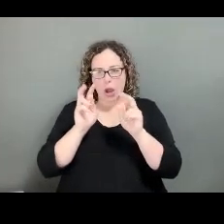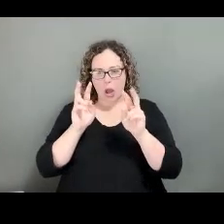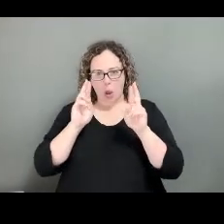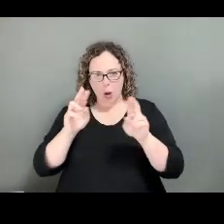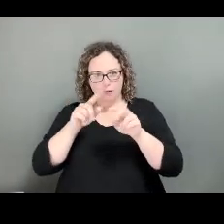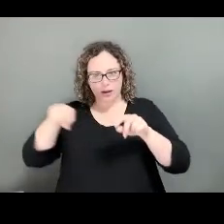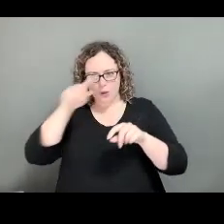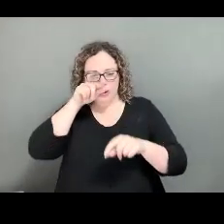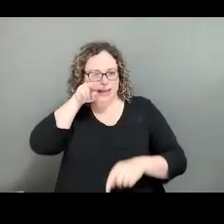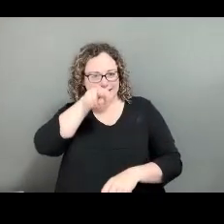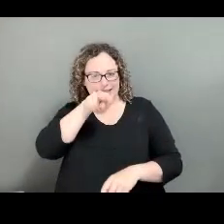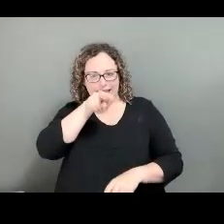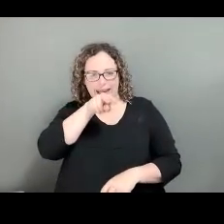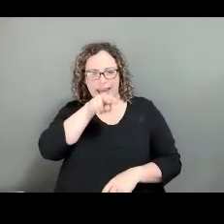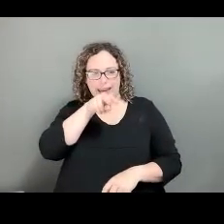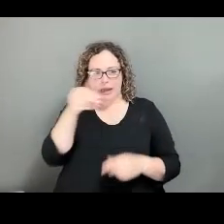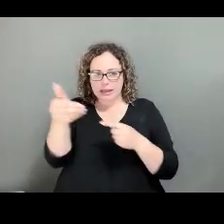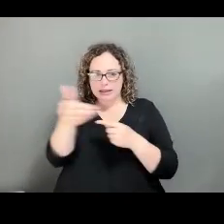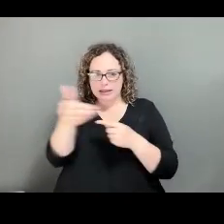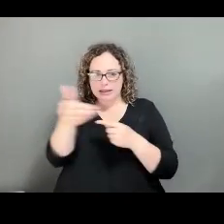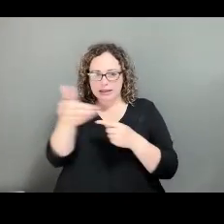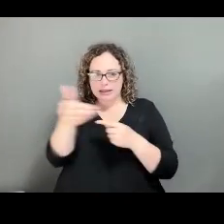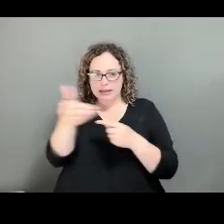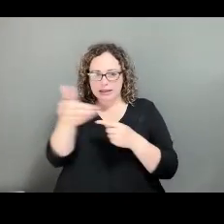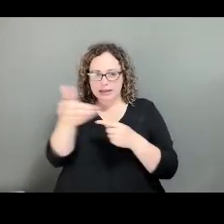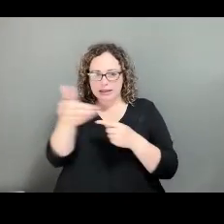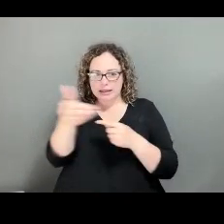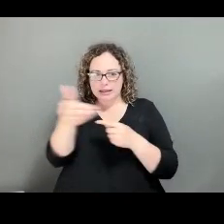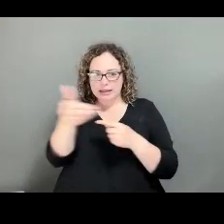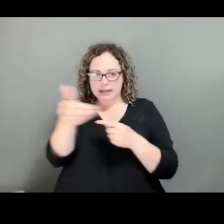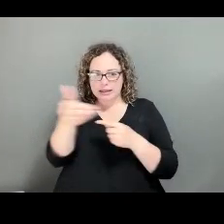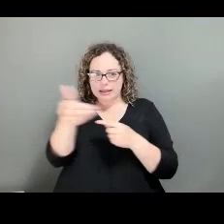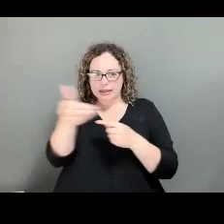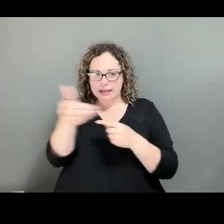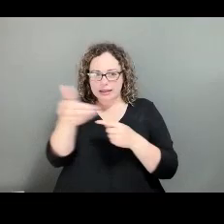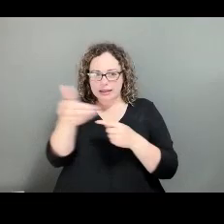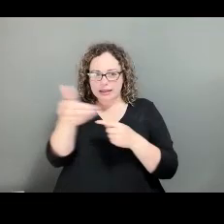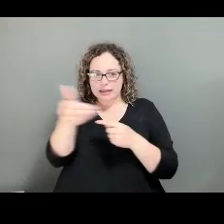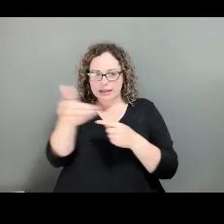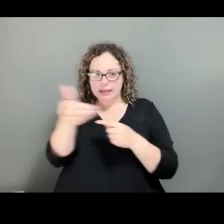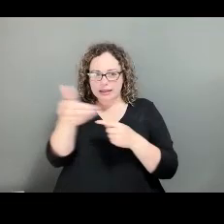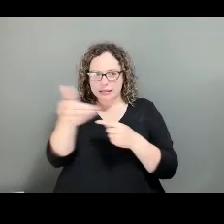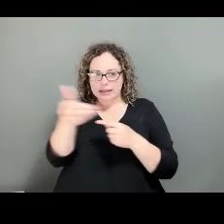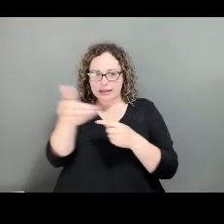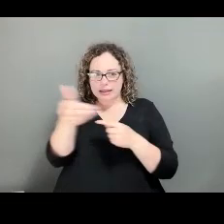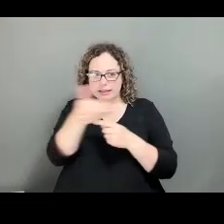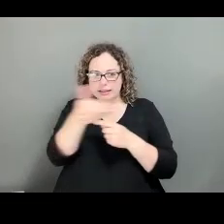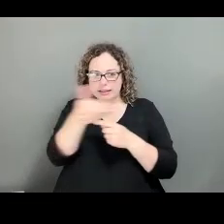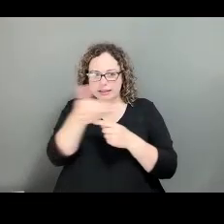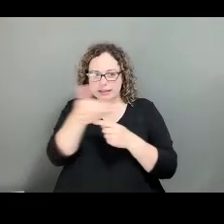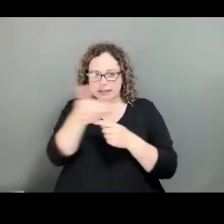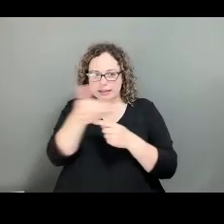Can you? Oh, Joh you have a question? Sorry. Karolyn, I hope I'm saying your name right.